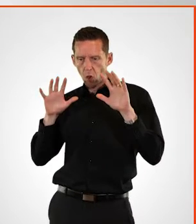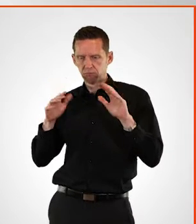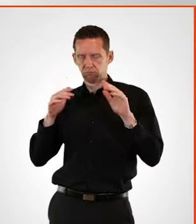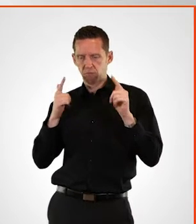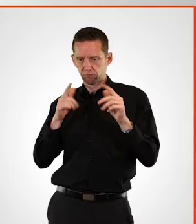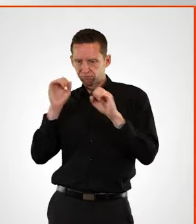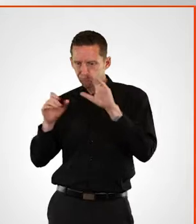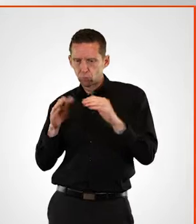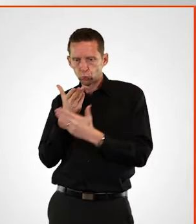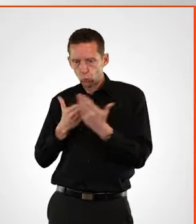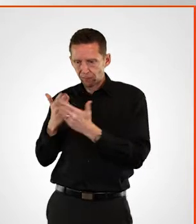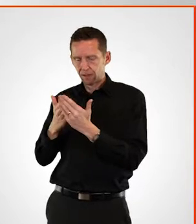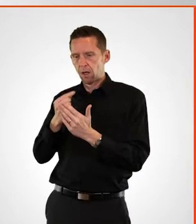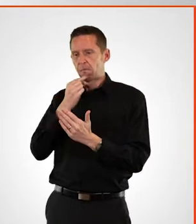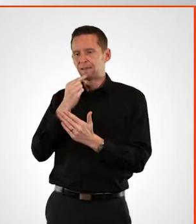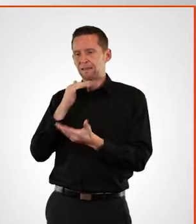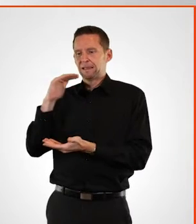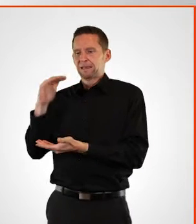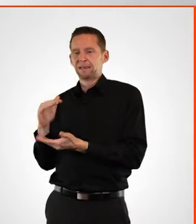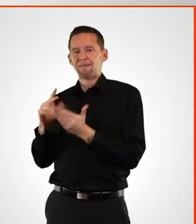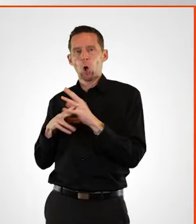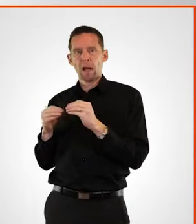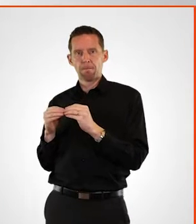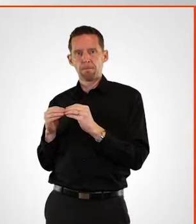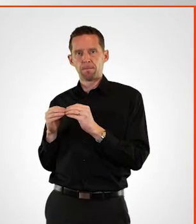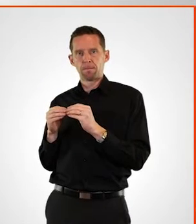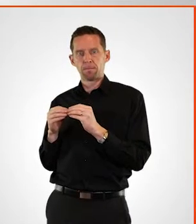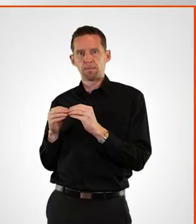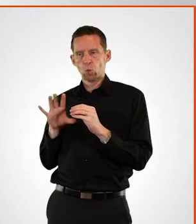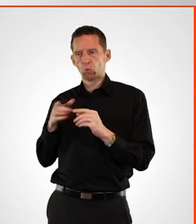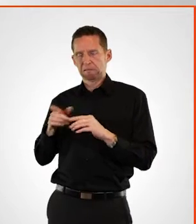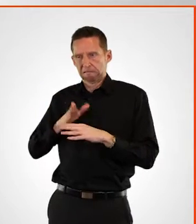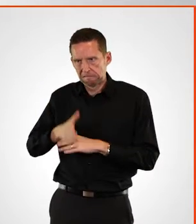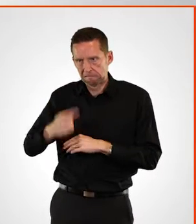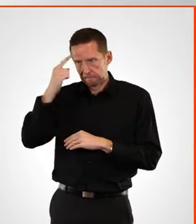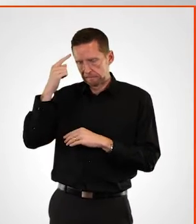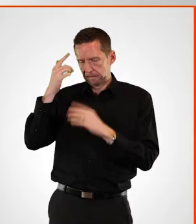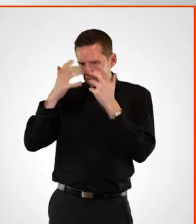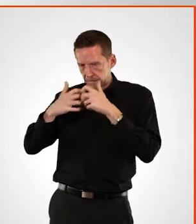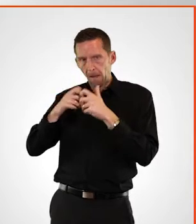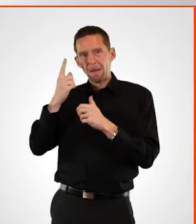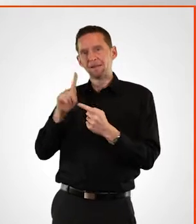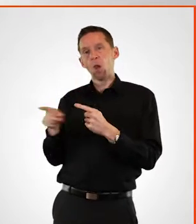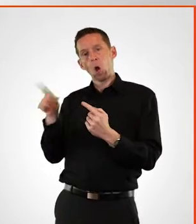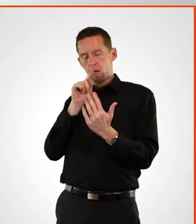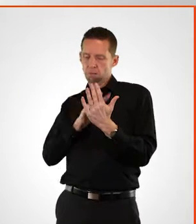We're trying to reduce the cognitive load but we want the student to still be able to access